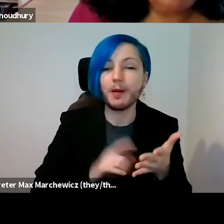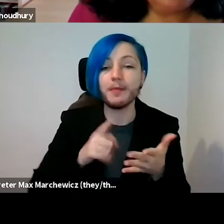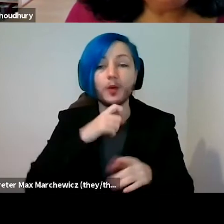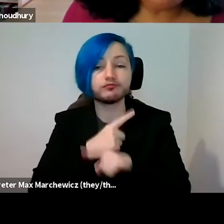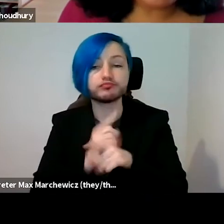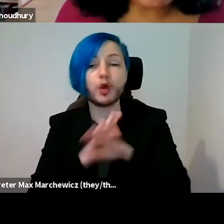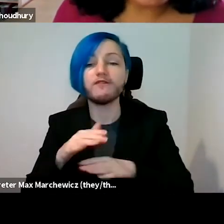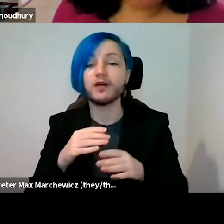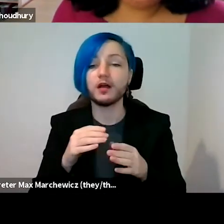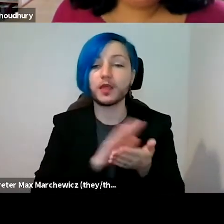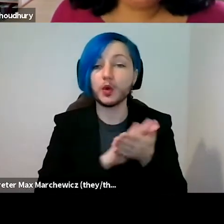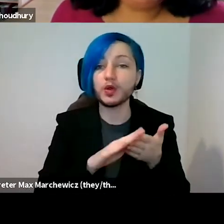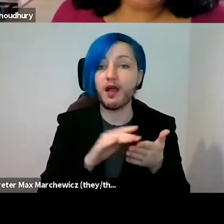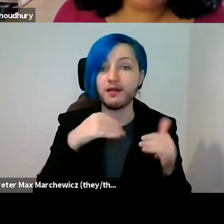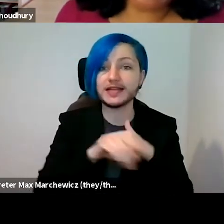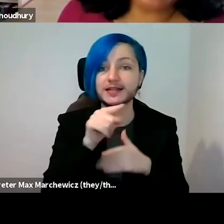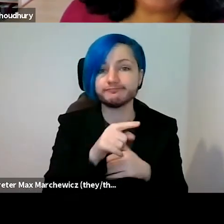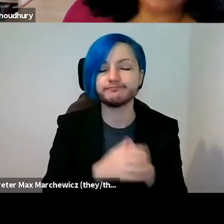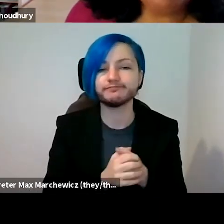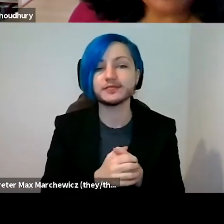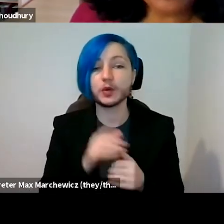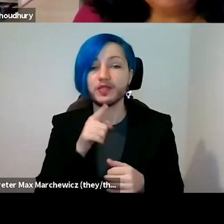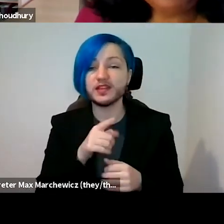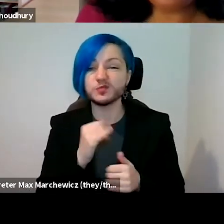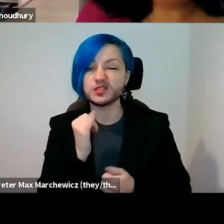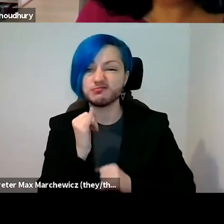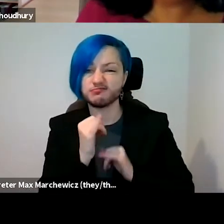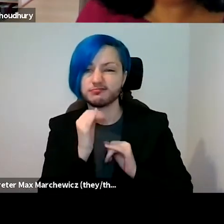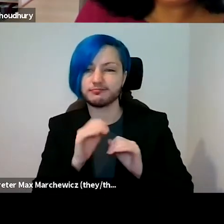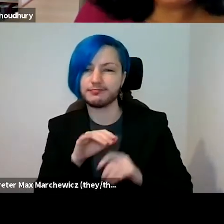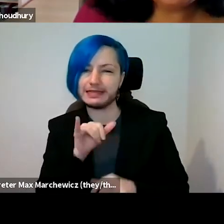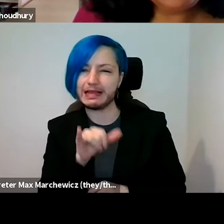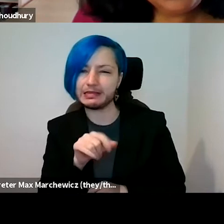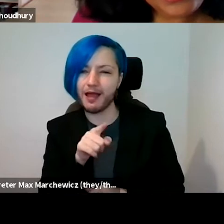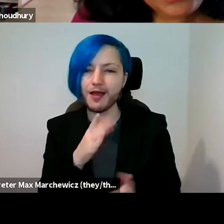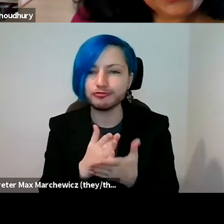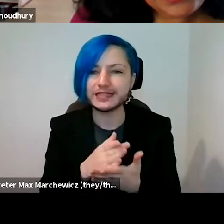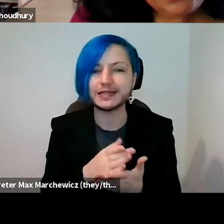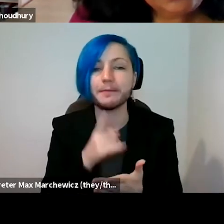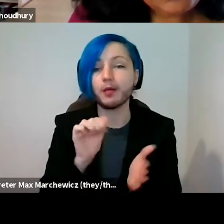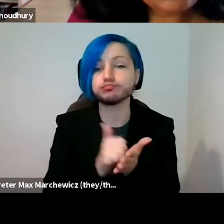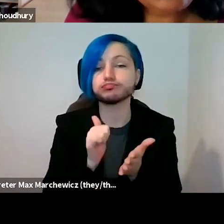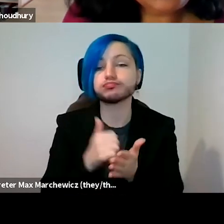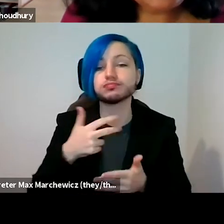The poem, a satire really, was a great success in the market when it was published in 1828, and it describes